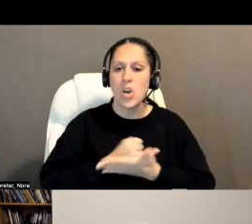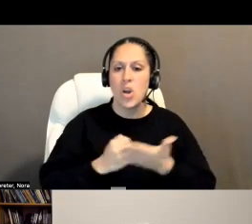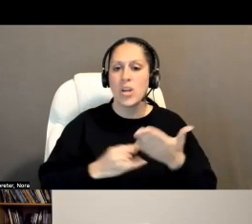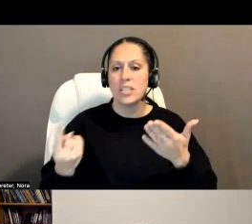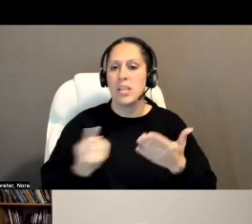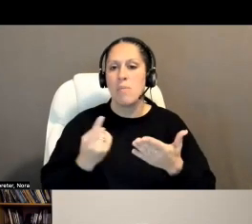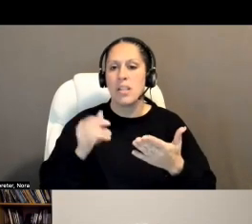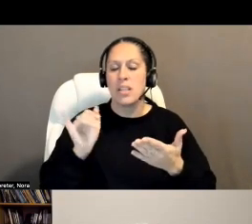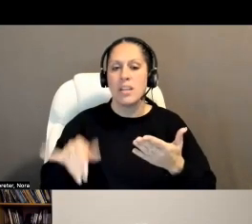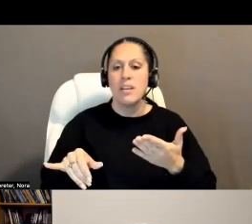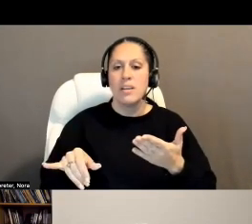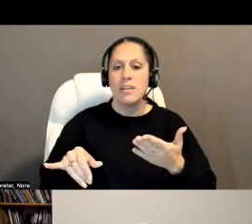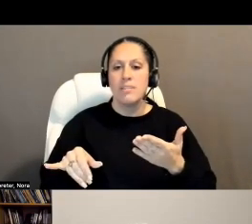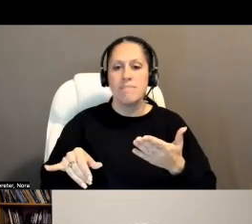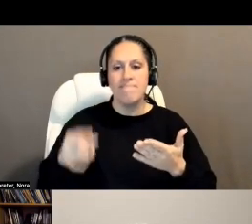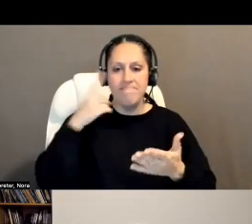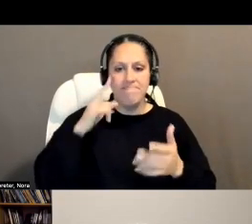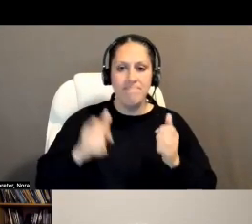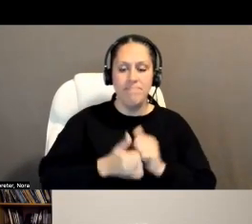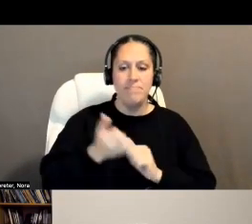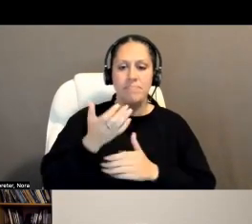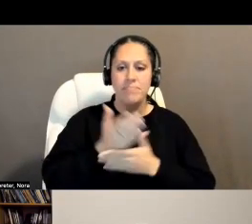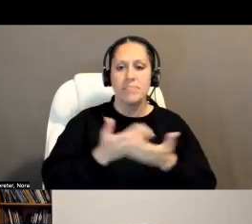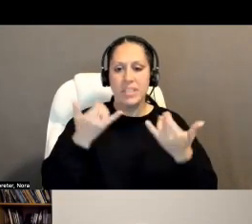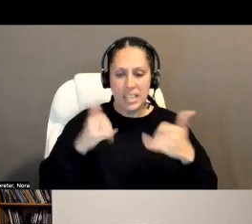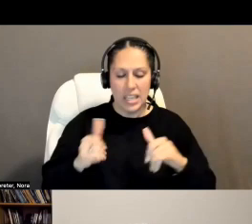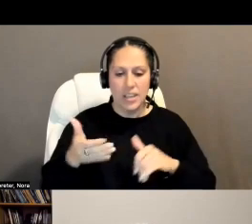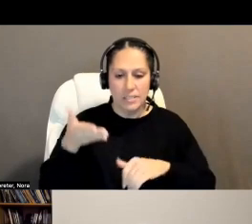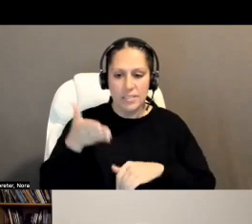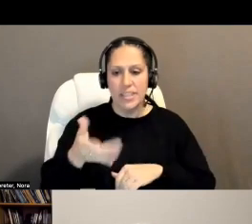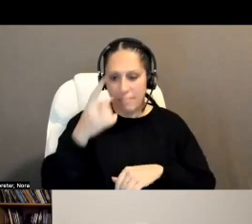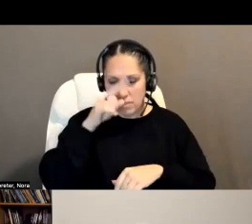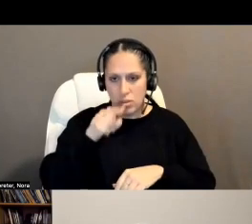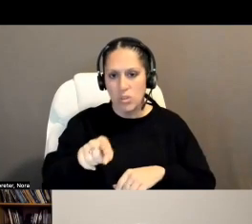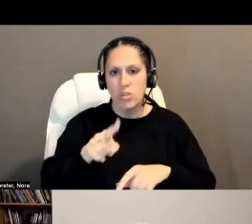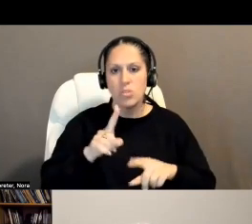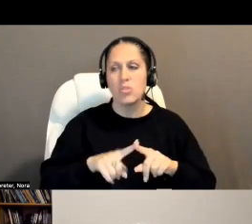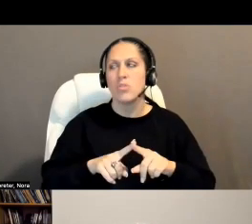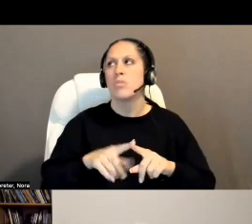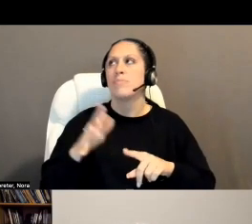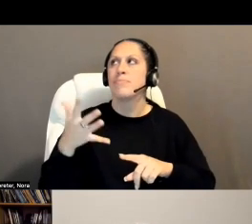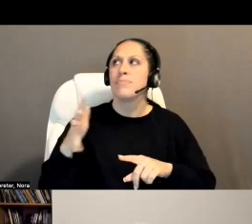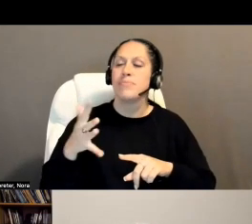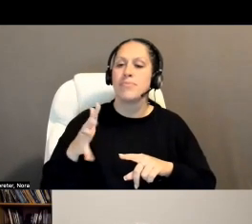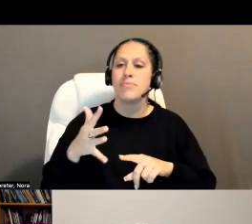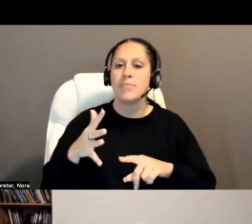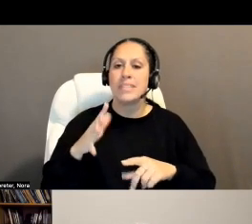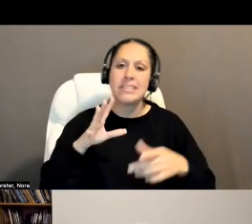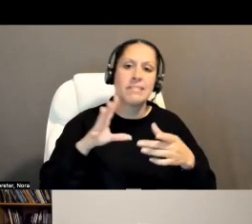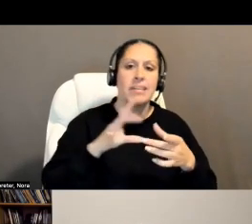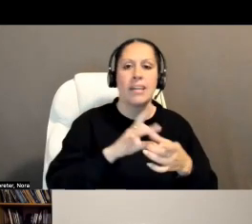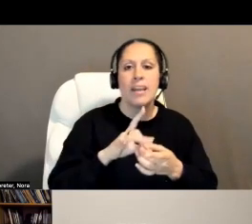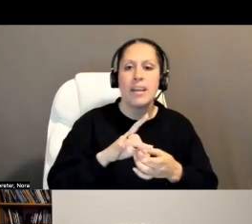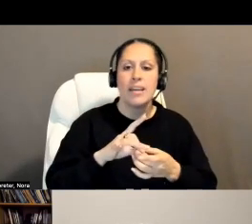like, for the most part, still always there for you, to sort of connect to, and lean on,